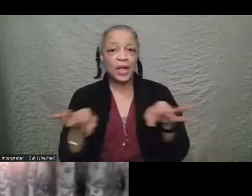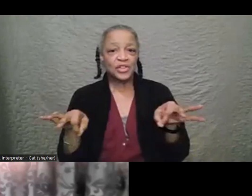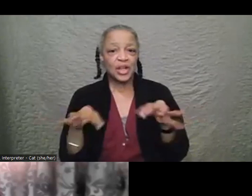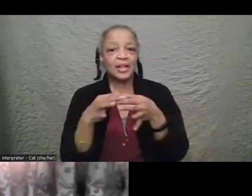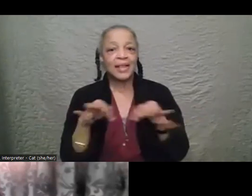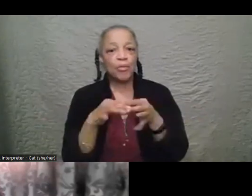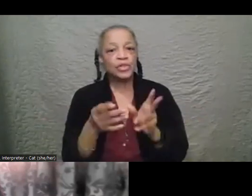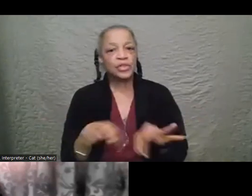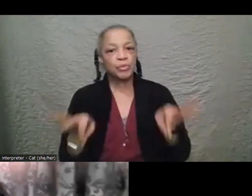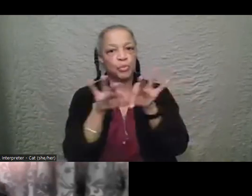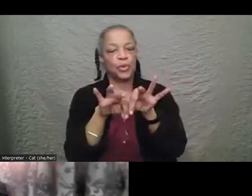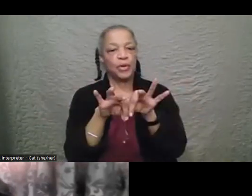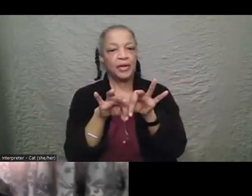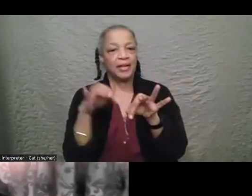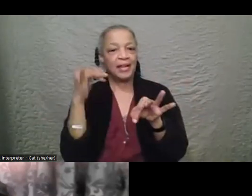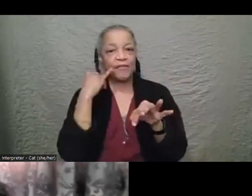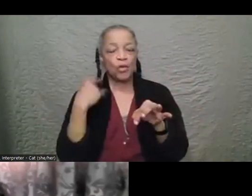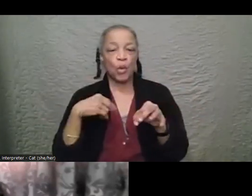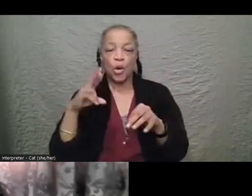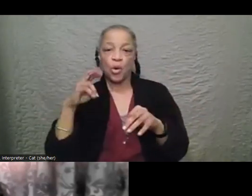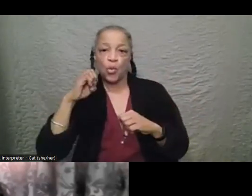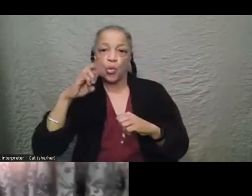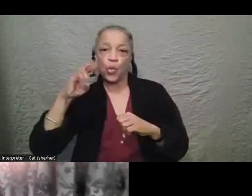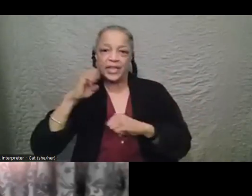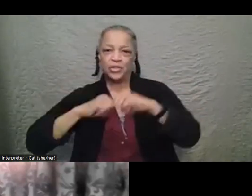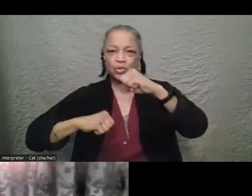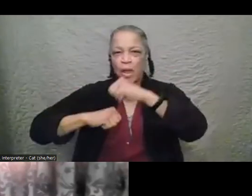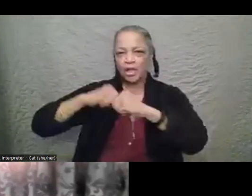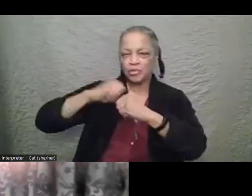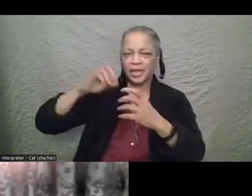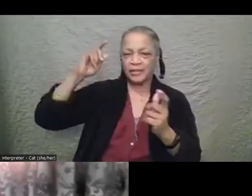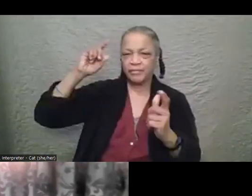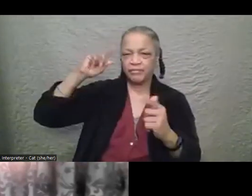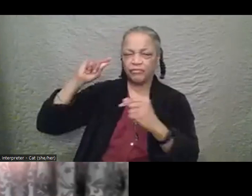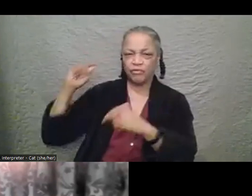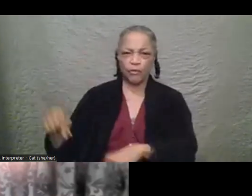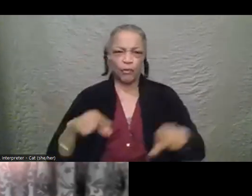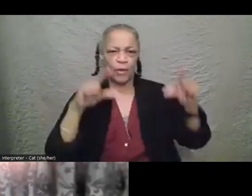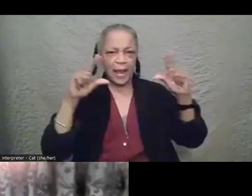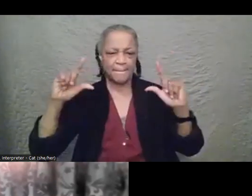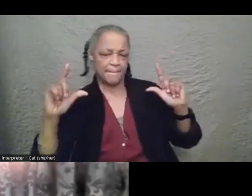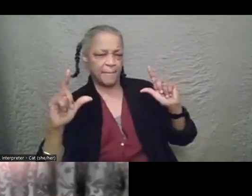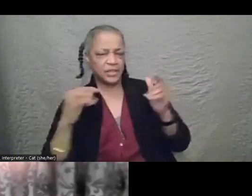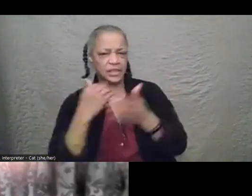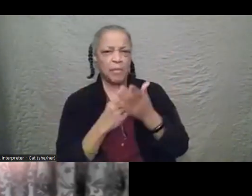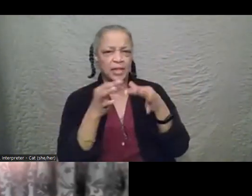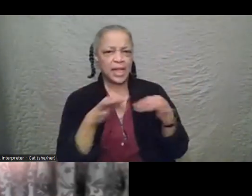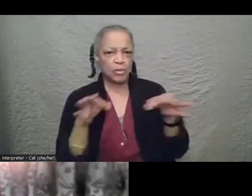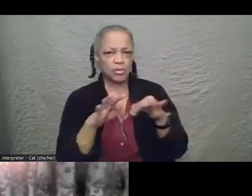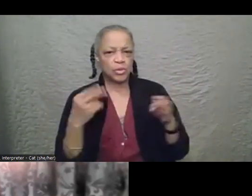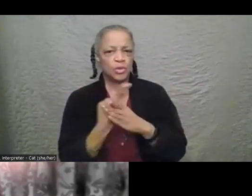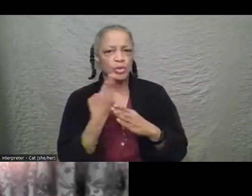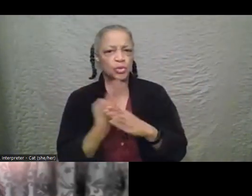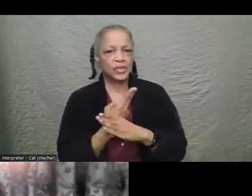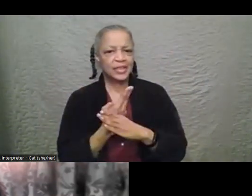If we are restructuring and reframing some of the language that we are using does not